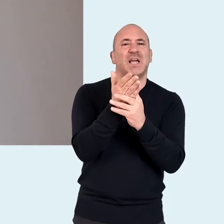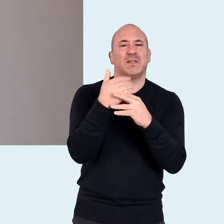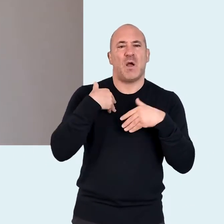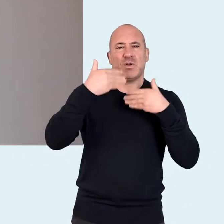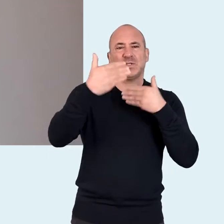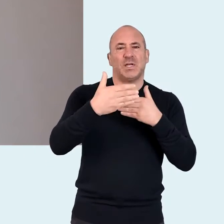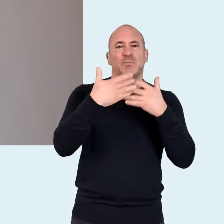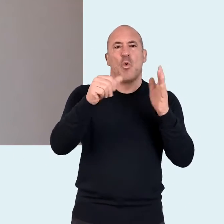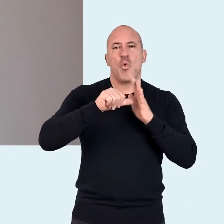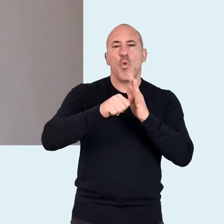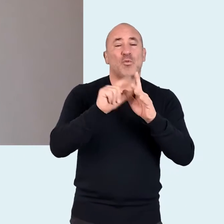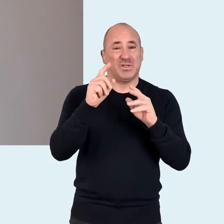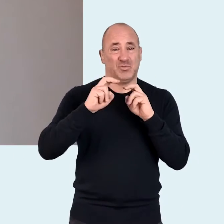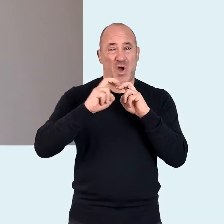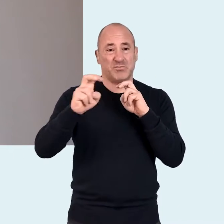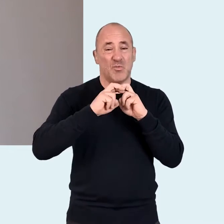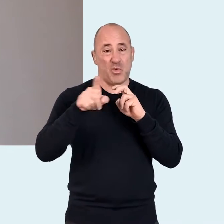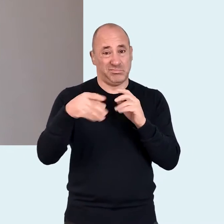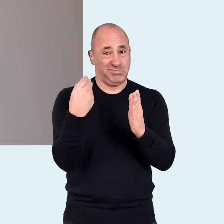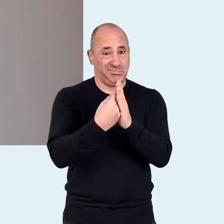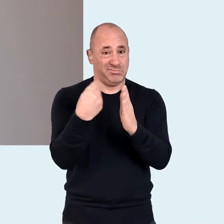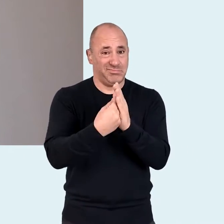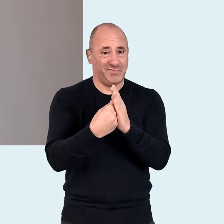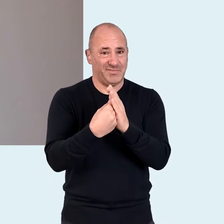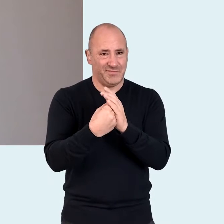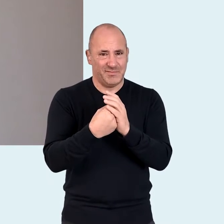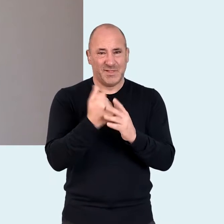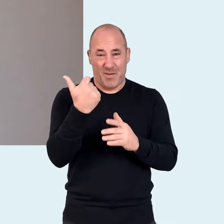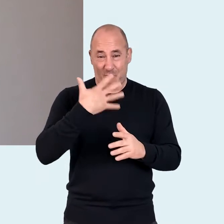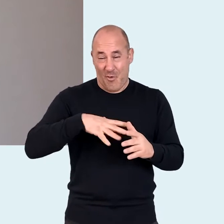What can make access to our sessions more difficult is one of transport costs. So people